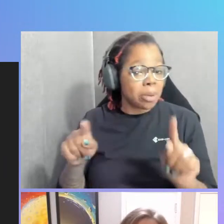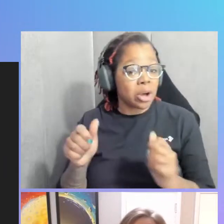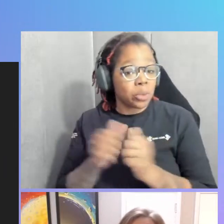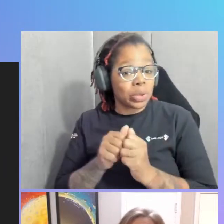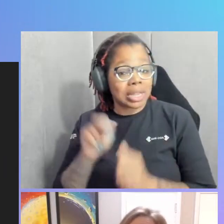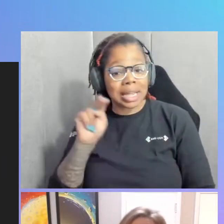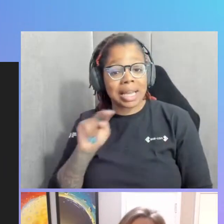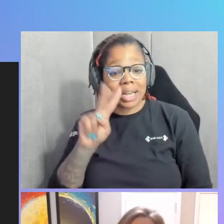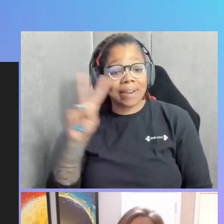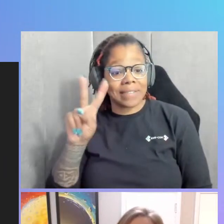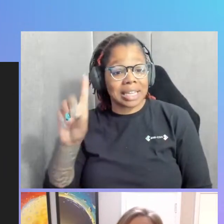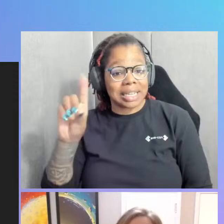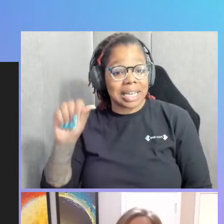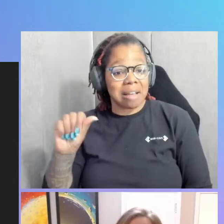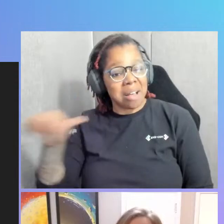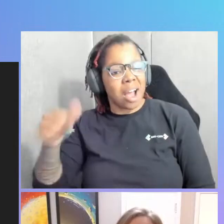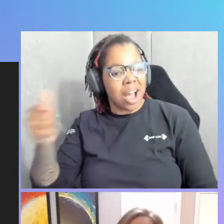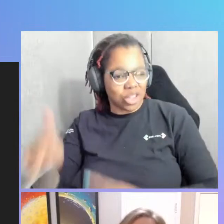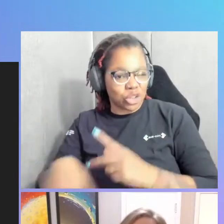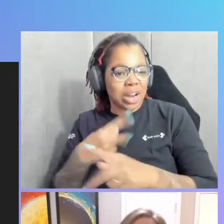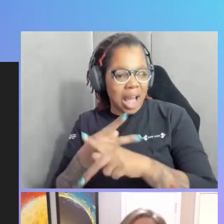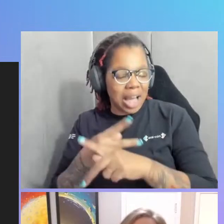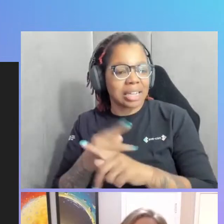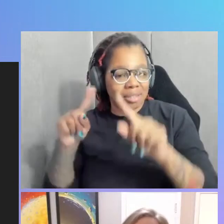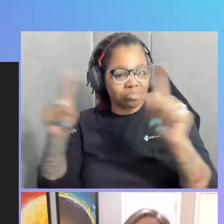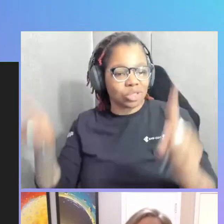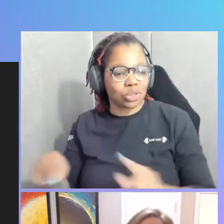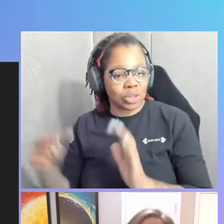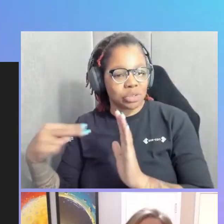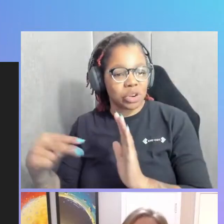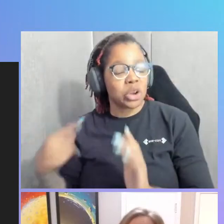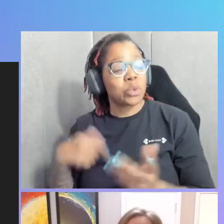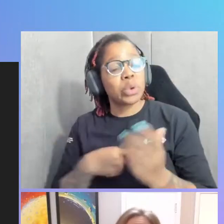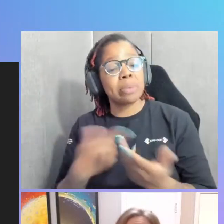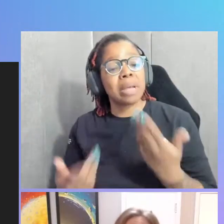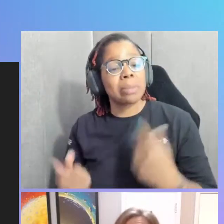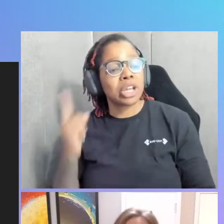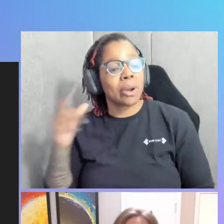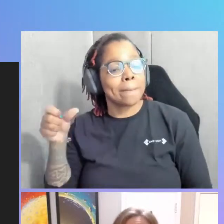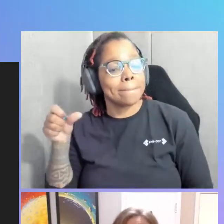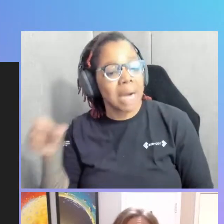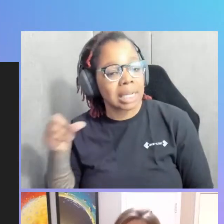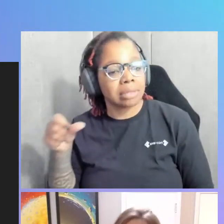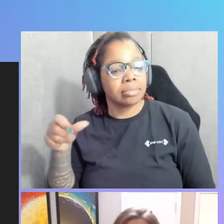type of screen reader we might